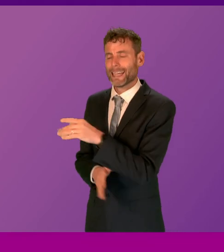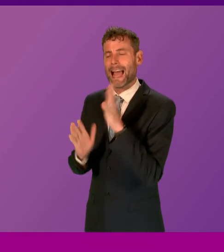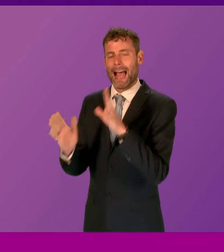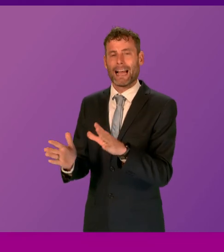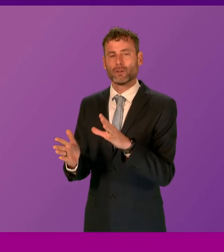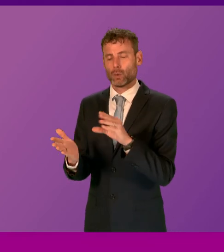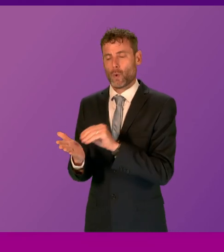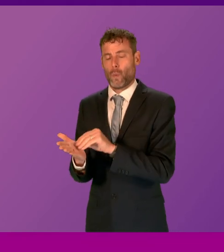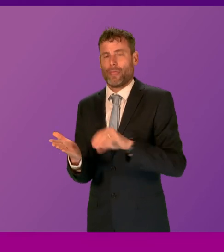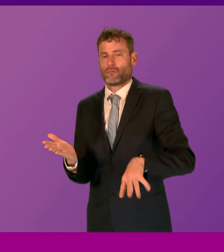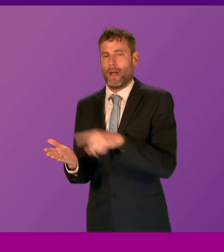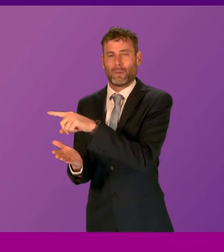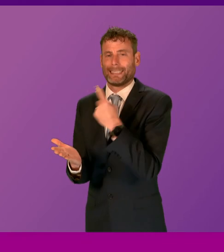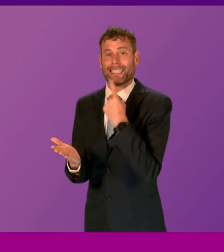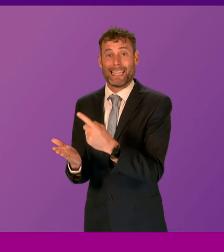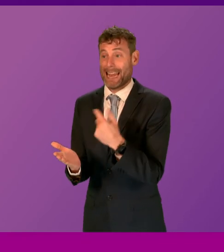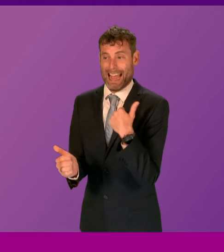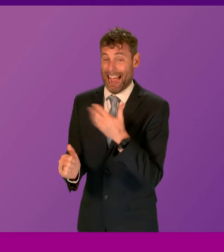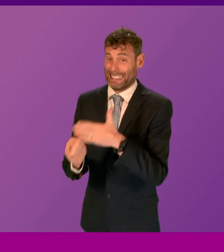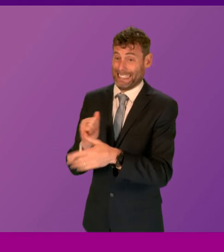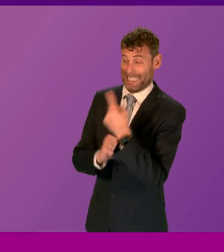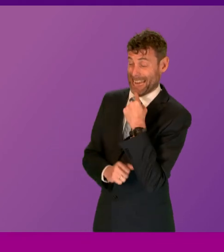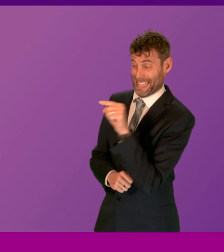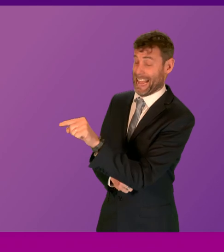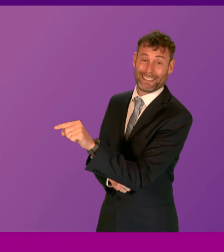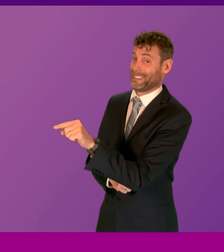I did not, in fact, say anything to Douglas Ross—